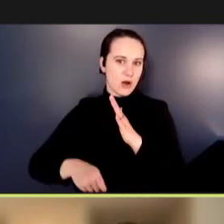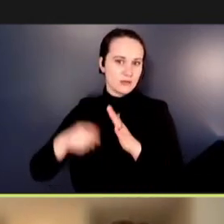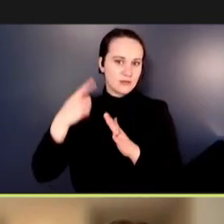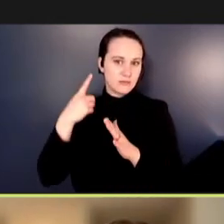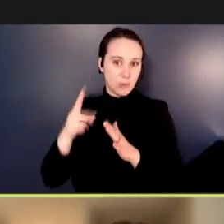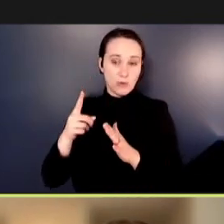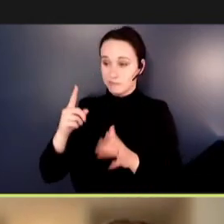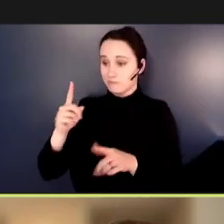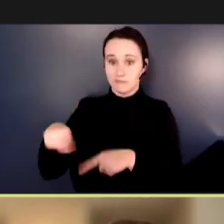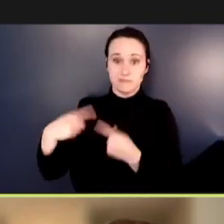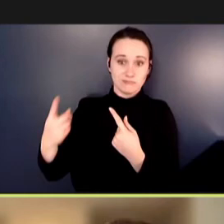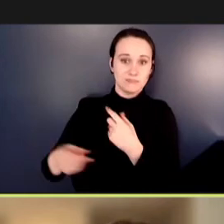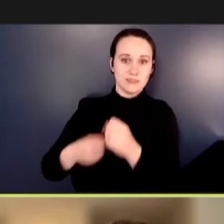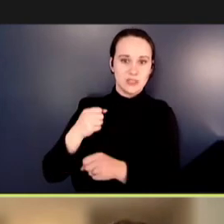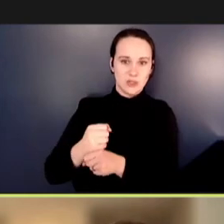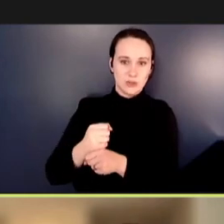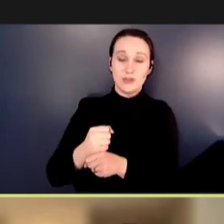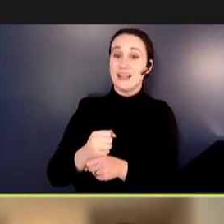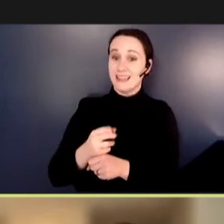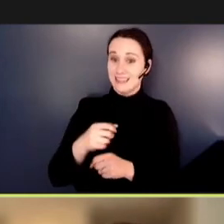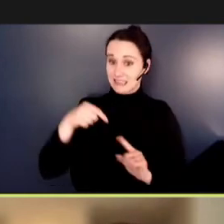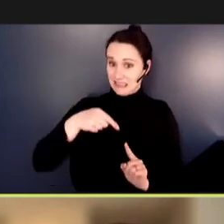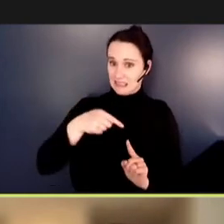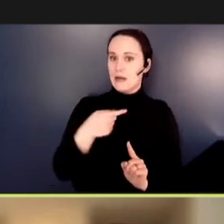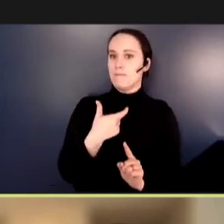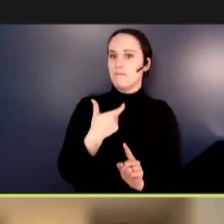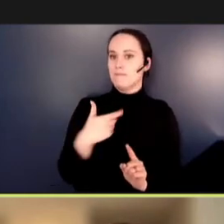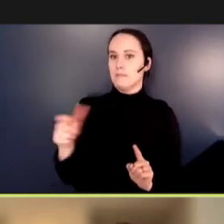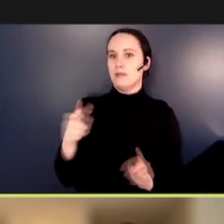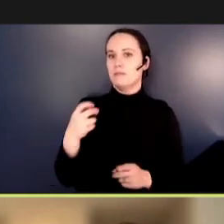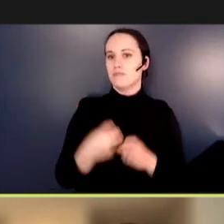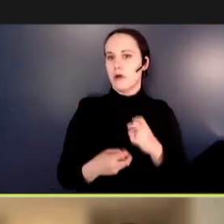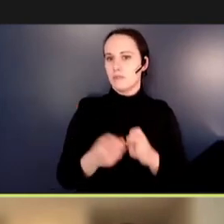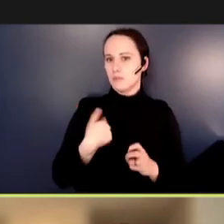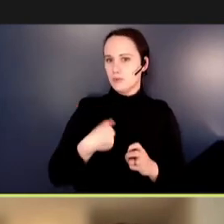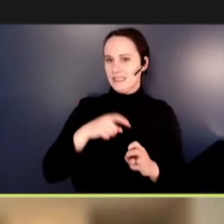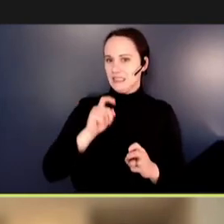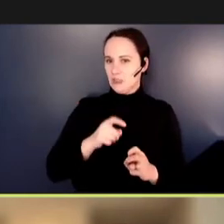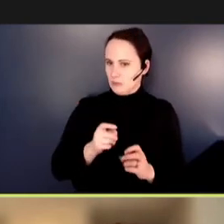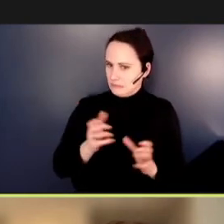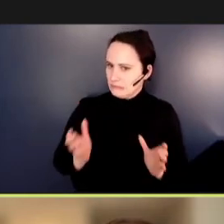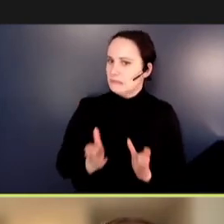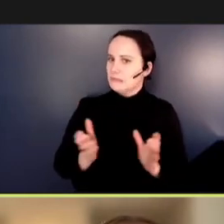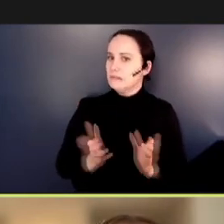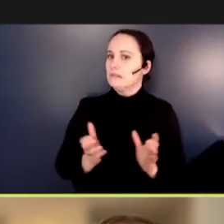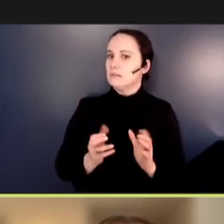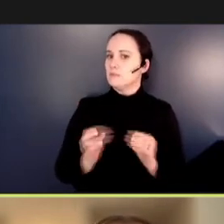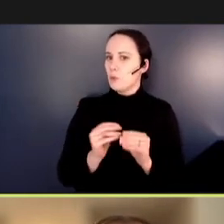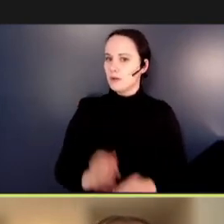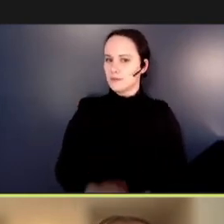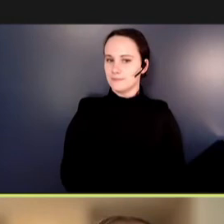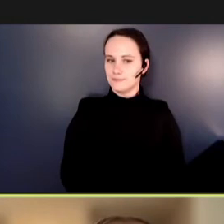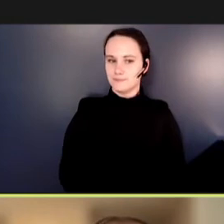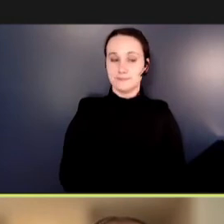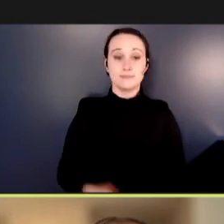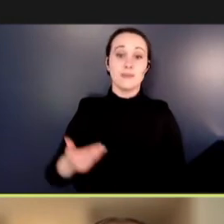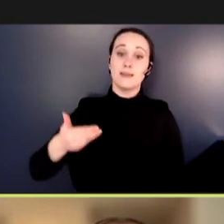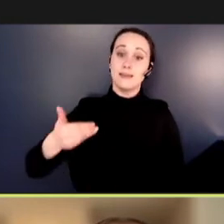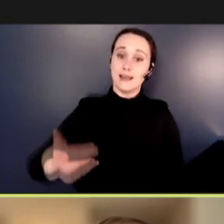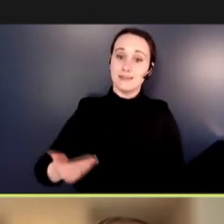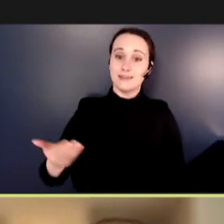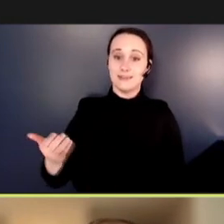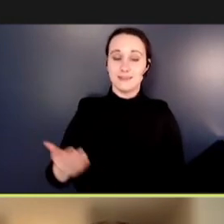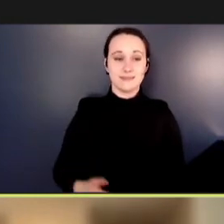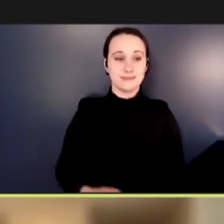pretty big, significant problem that we need to be moving the needle on. Next slide. Okay.